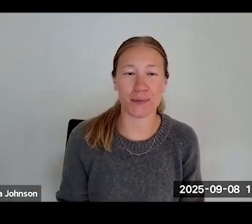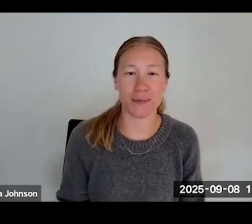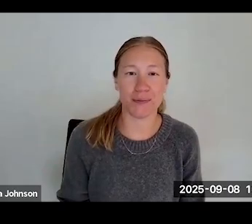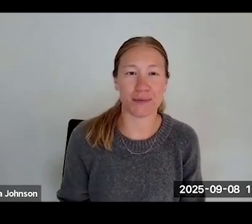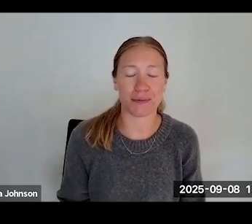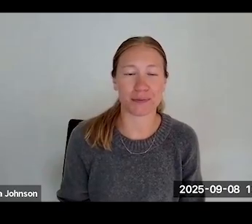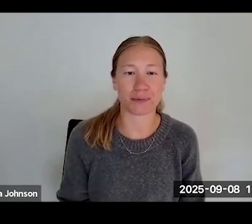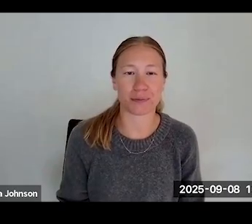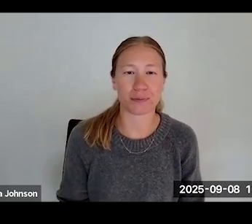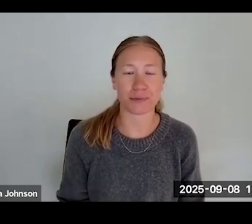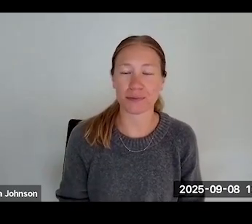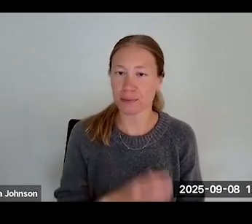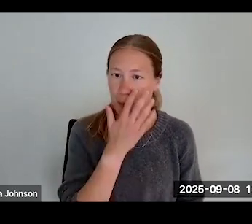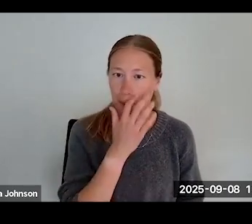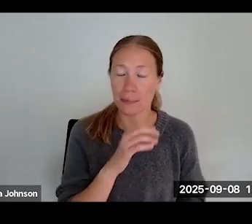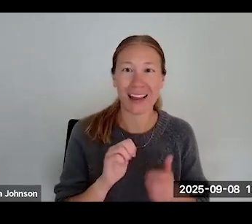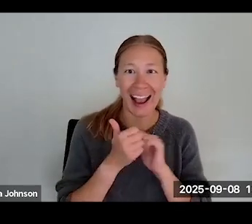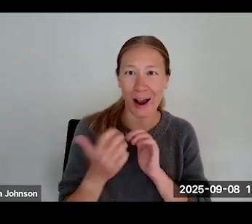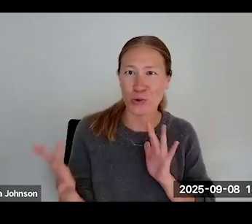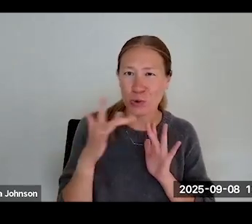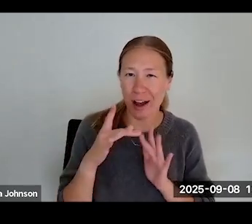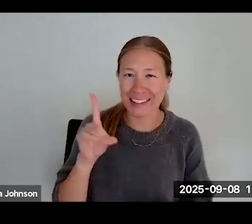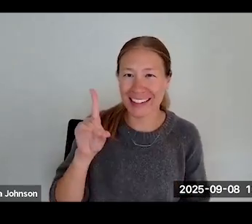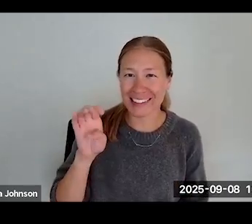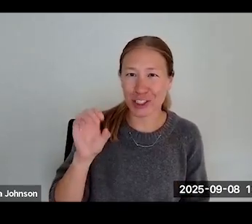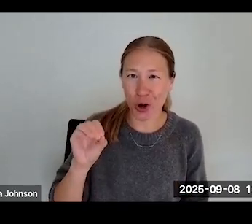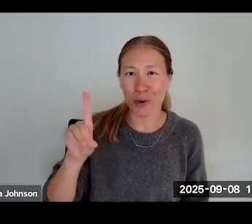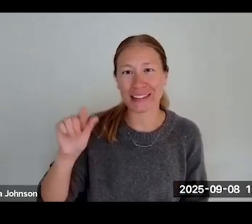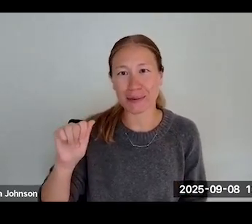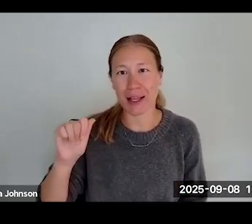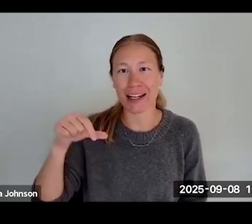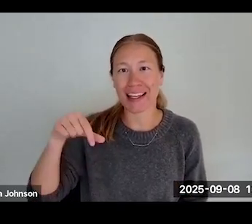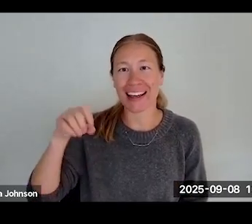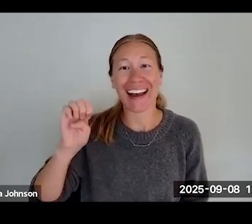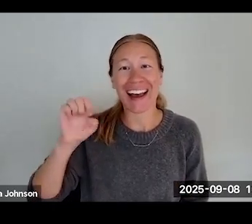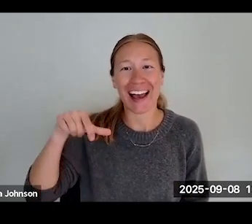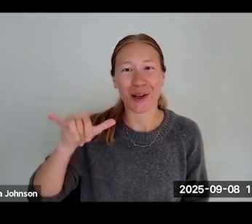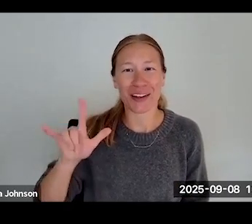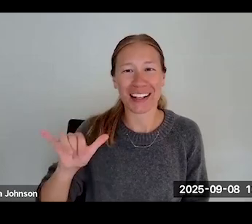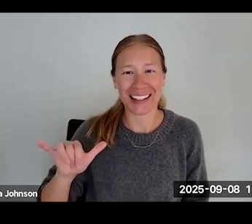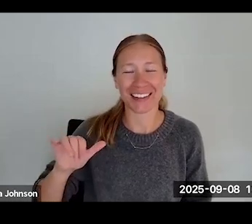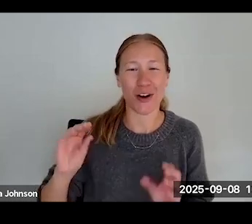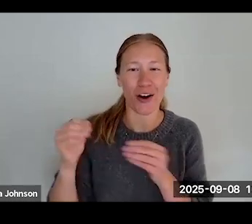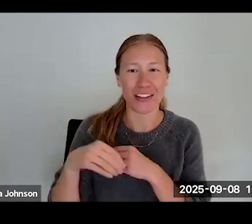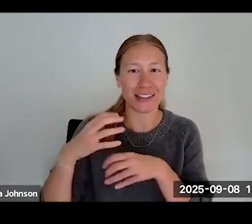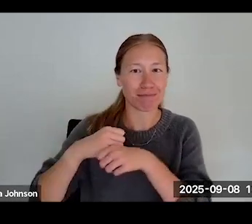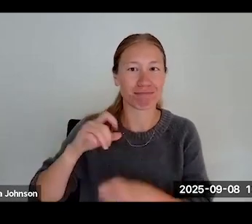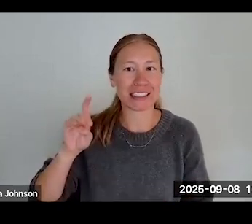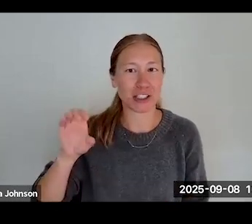Next, we have information about how to get in touch with the Disability Equity Office. So if you visit our website, there is a page that has information